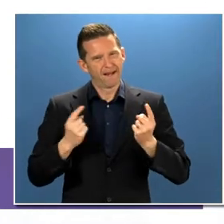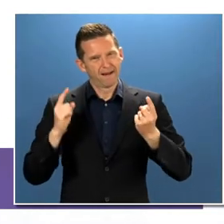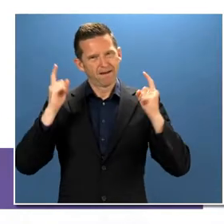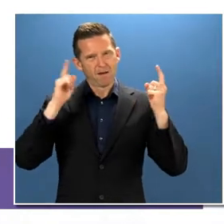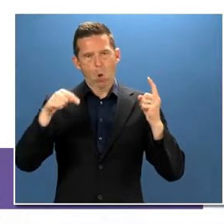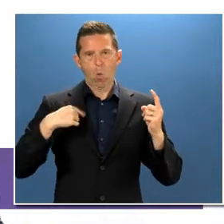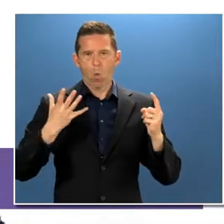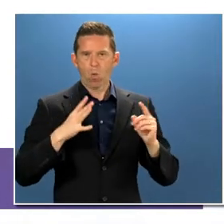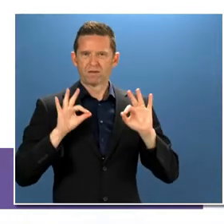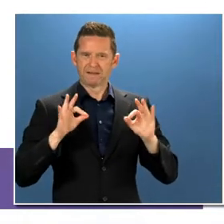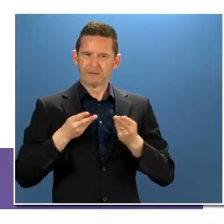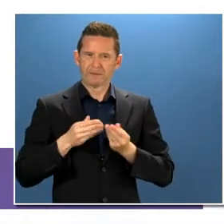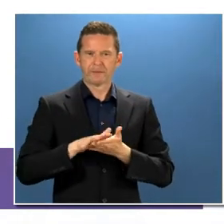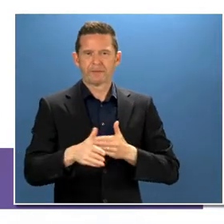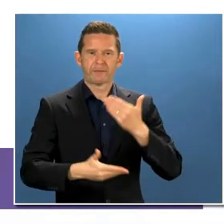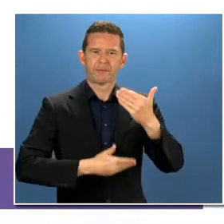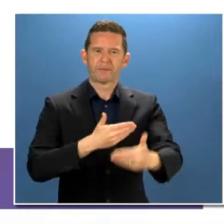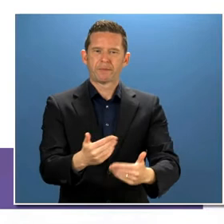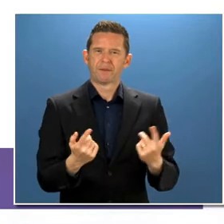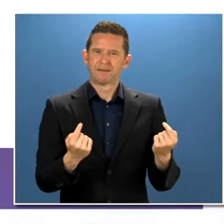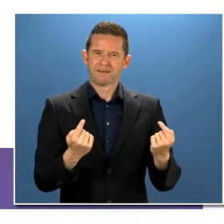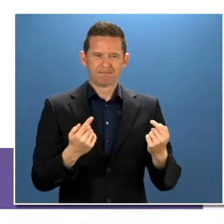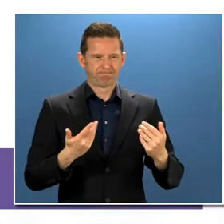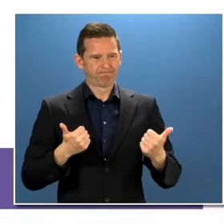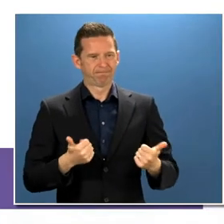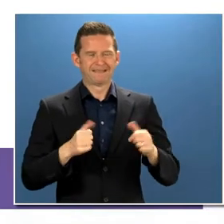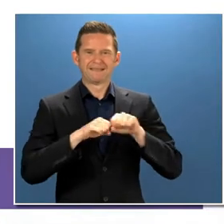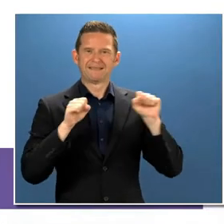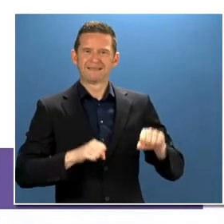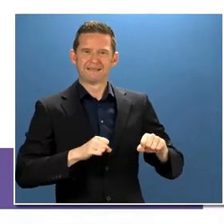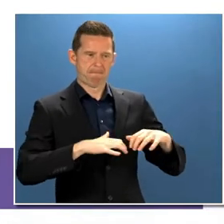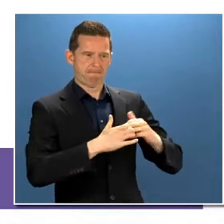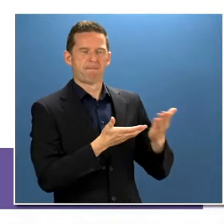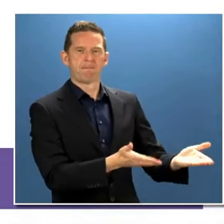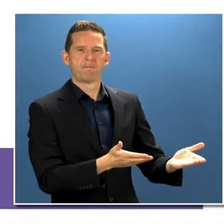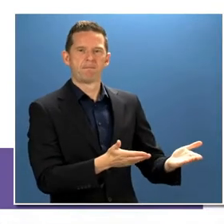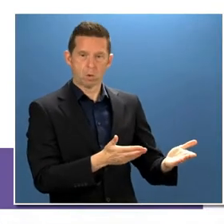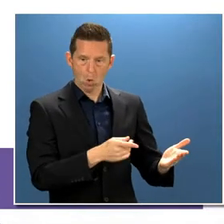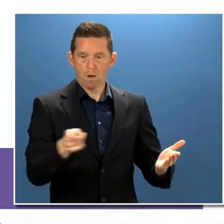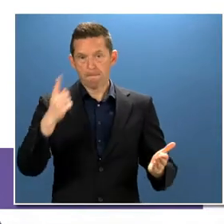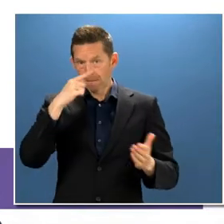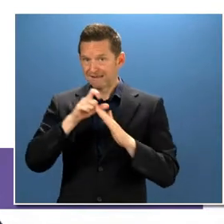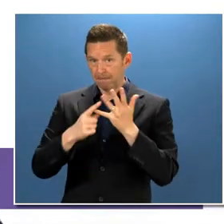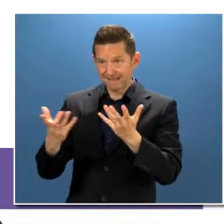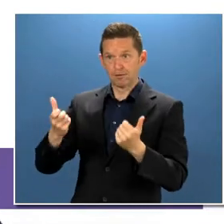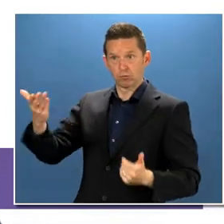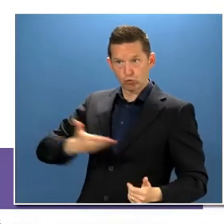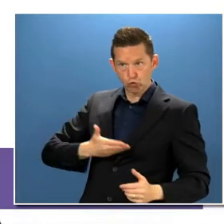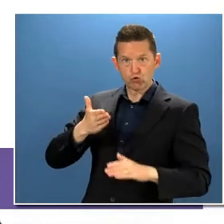system so that people with disability are obtaining jobs but not seeking or